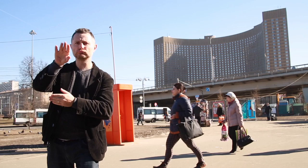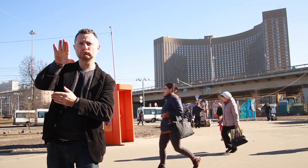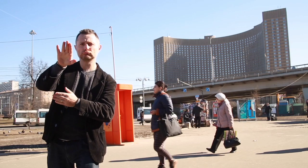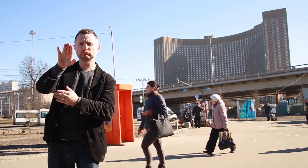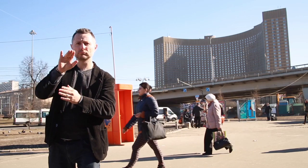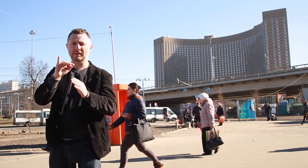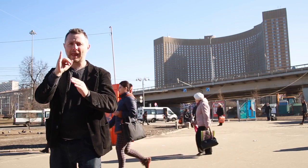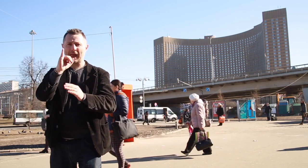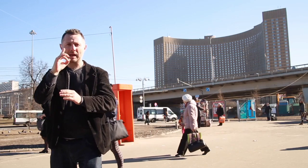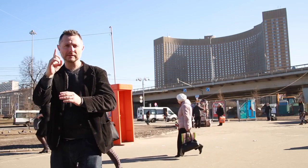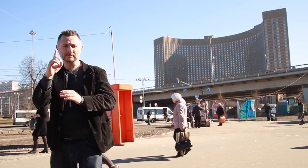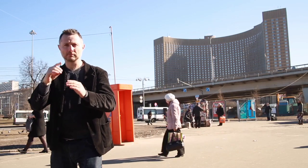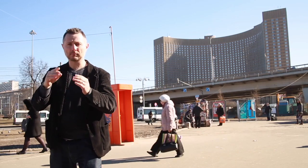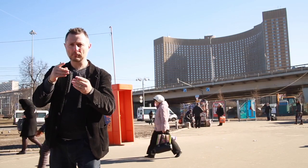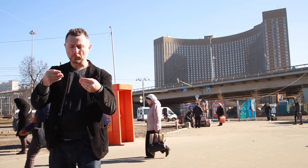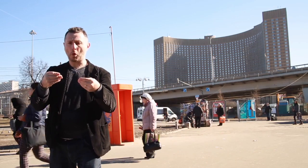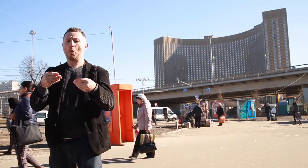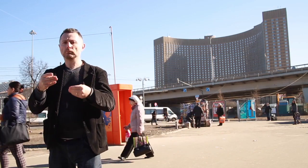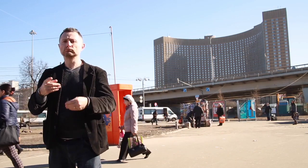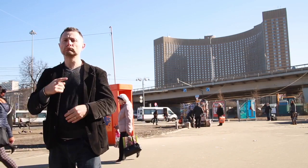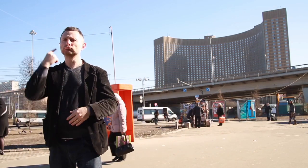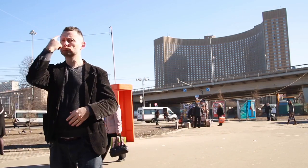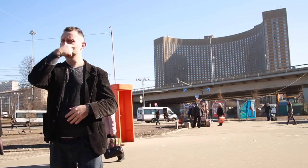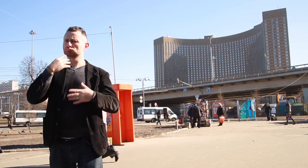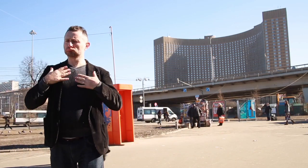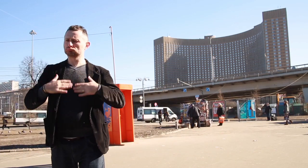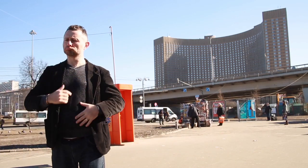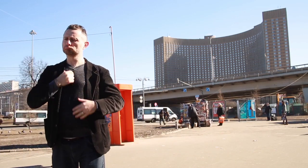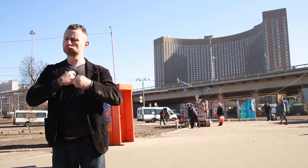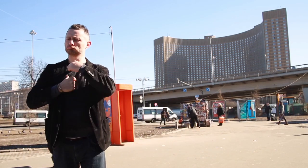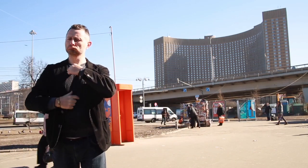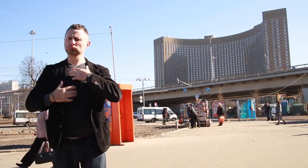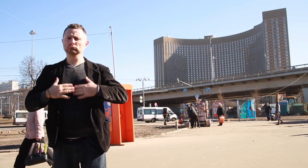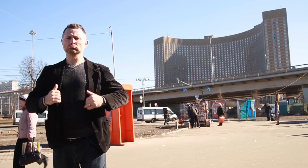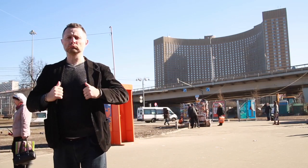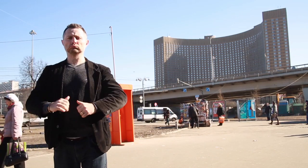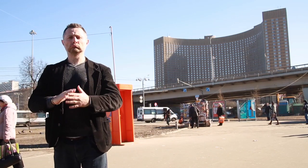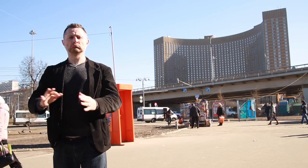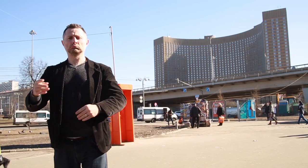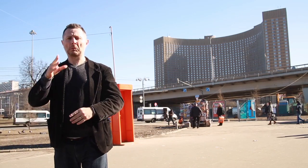come to the hotel often and become known to hotel security, who would not stop them.